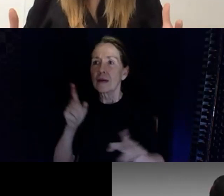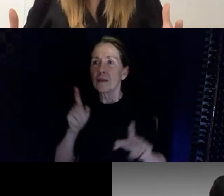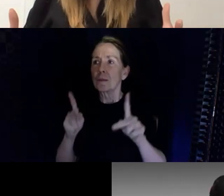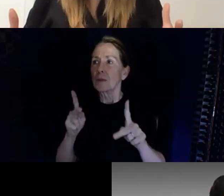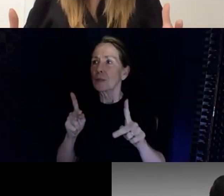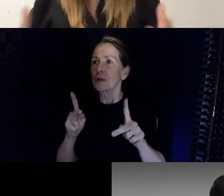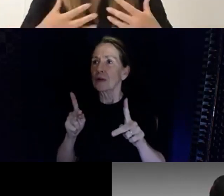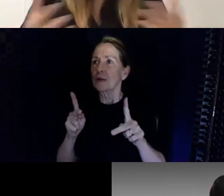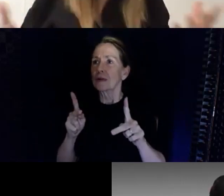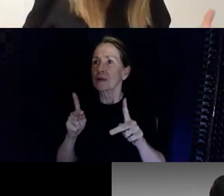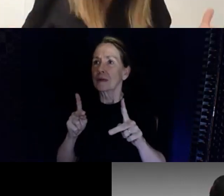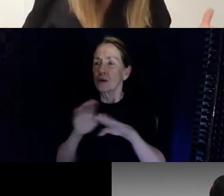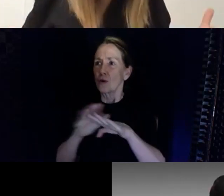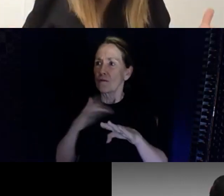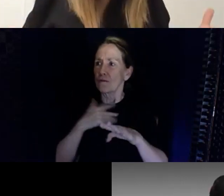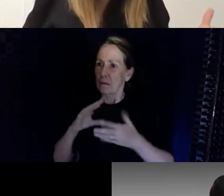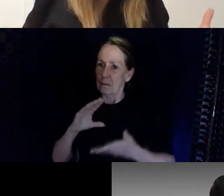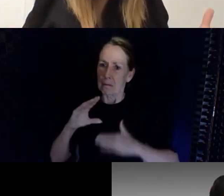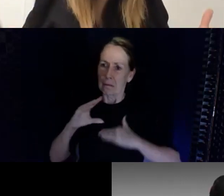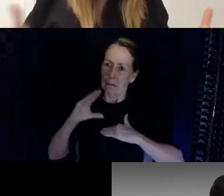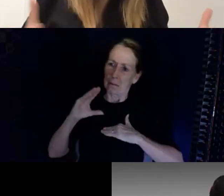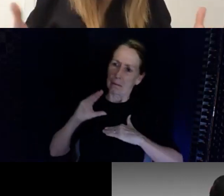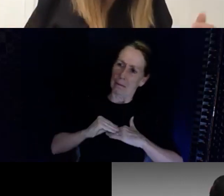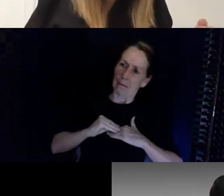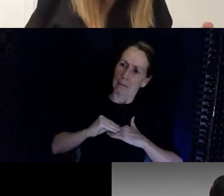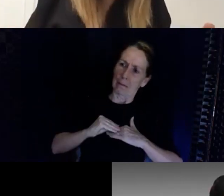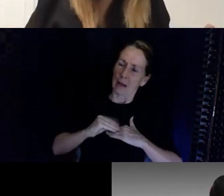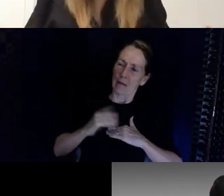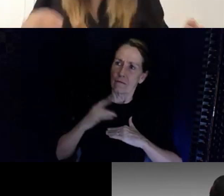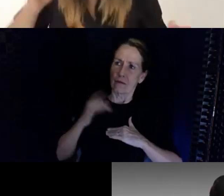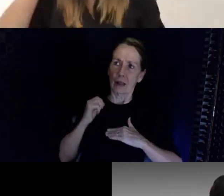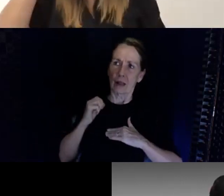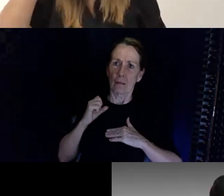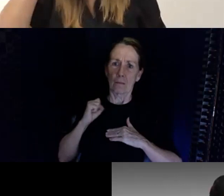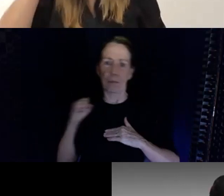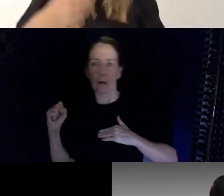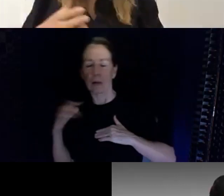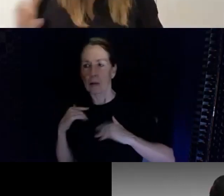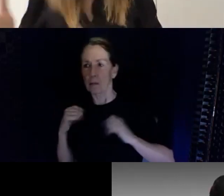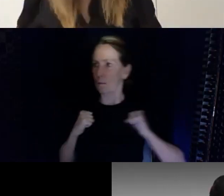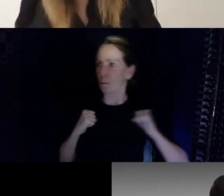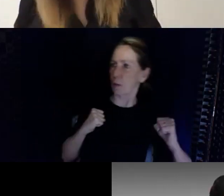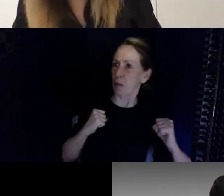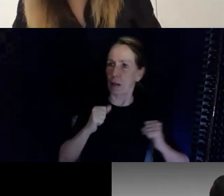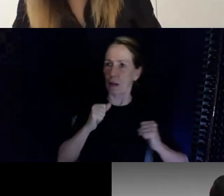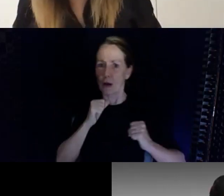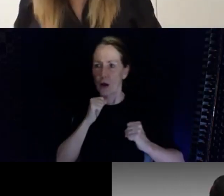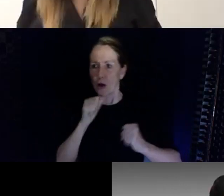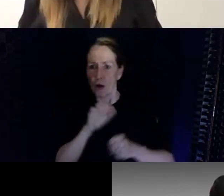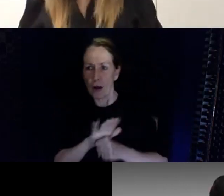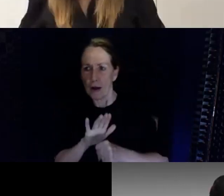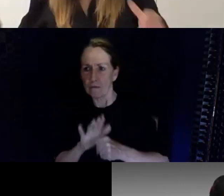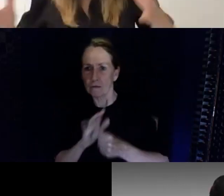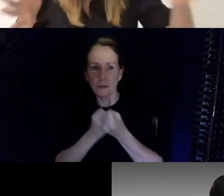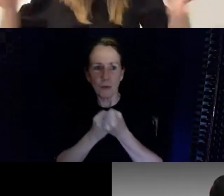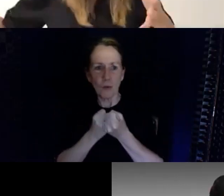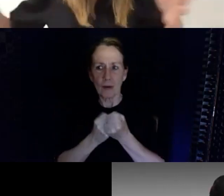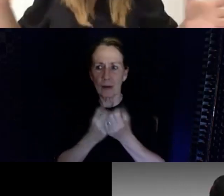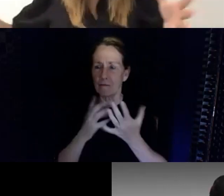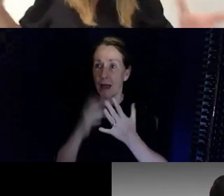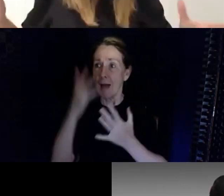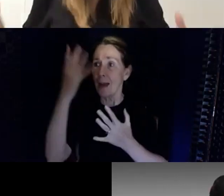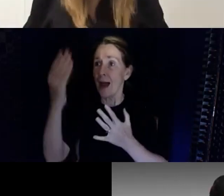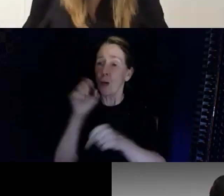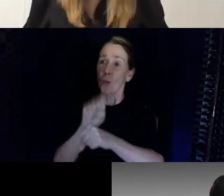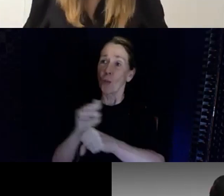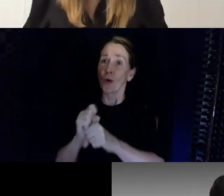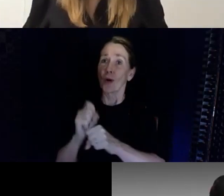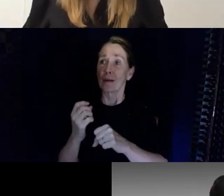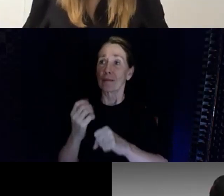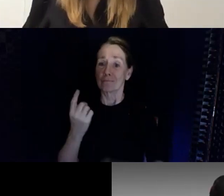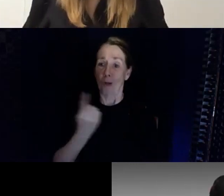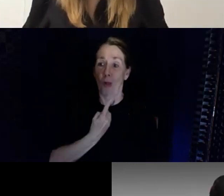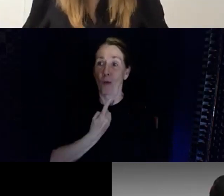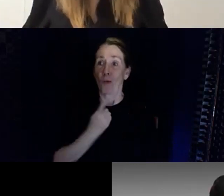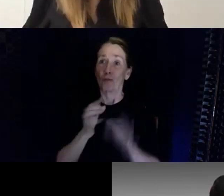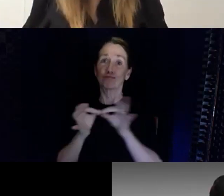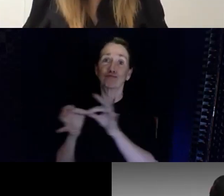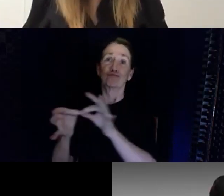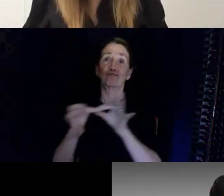SO IT'S WELCOMING, IT'S SUPPORTIVE.